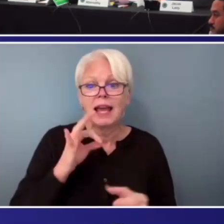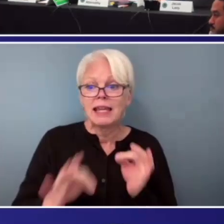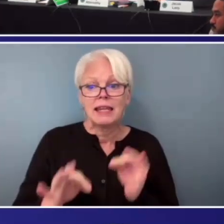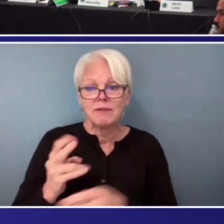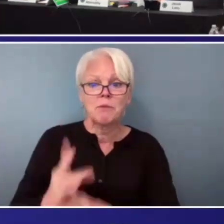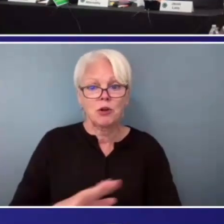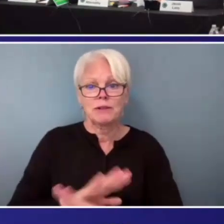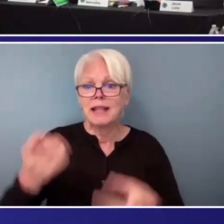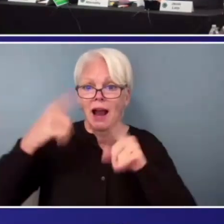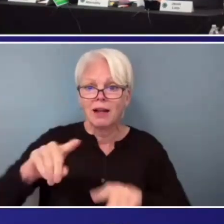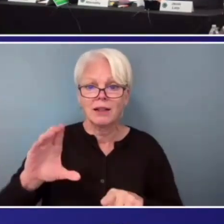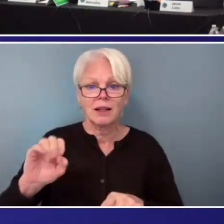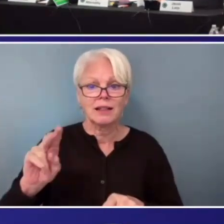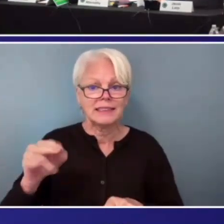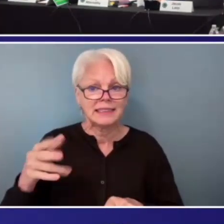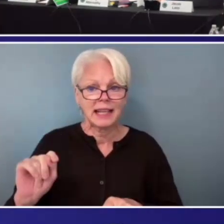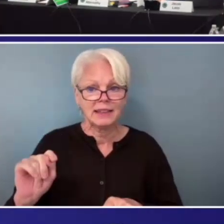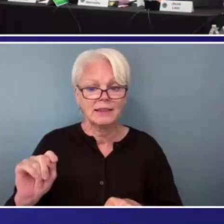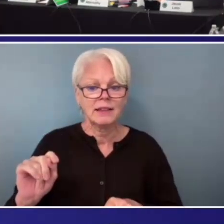information that we need for Federal tax information purposes.